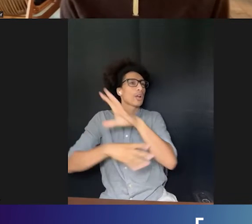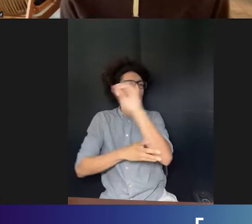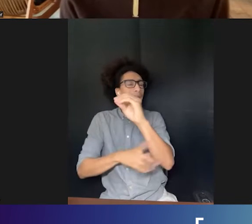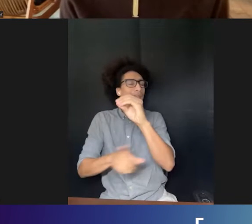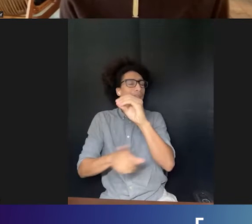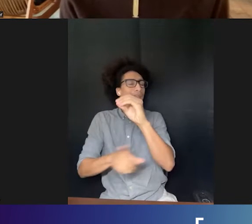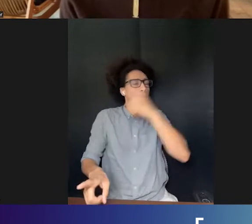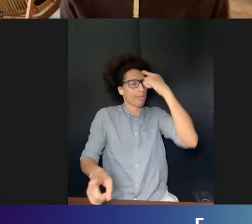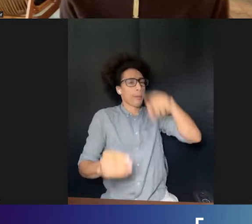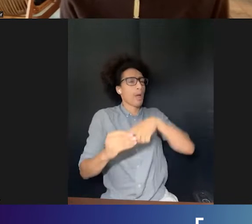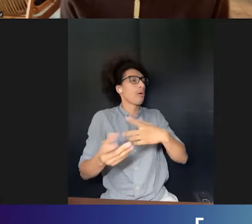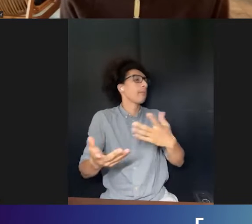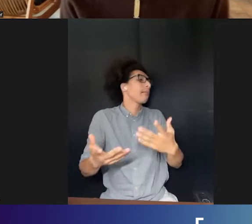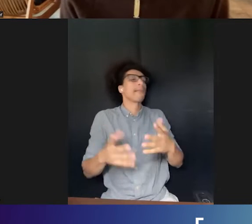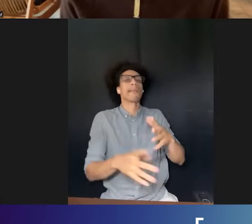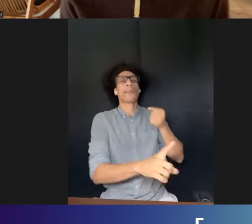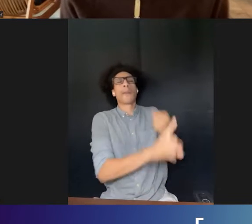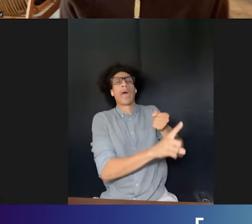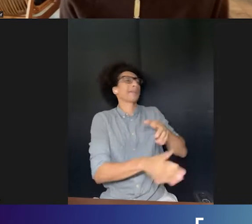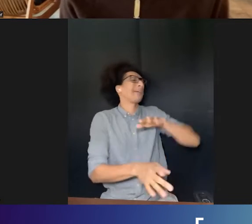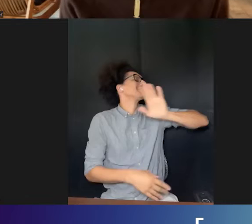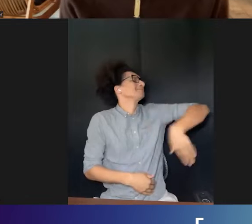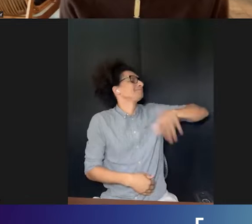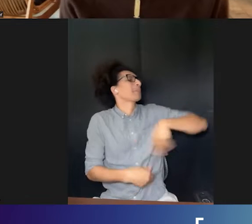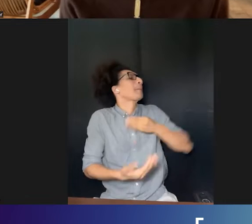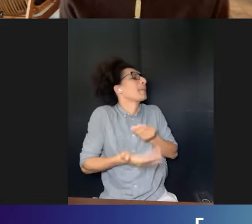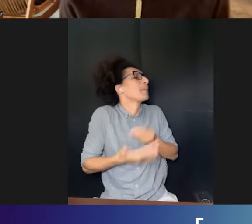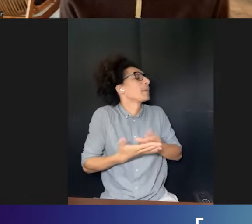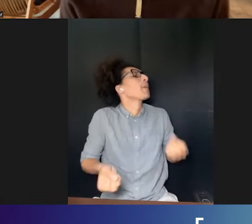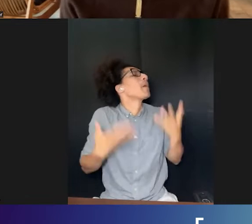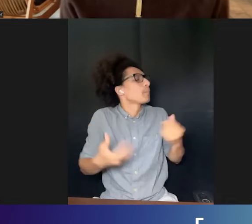So yeah, I think I think it's ranged, but I think having that